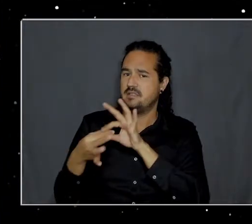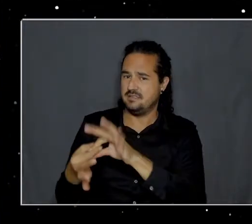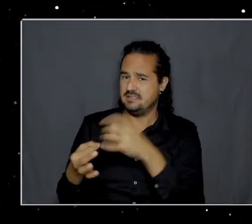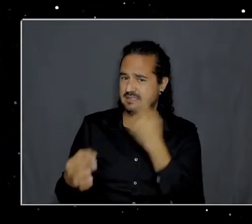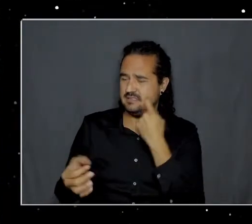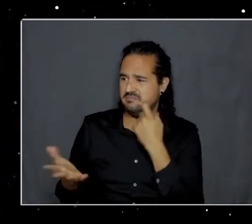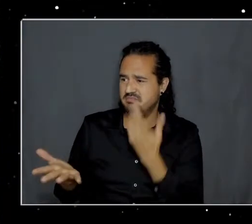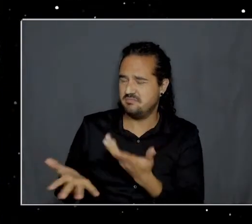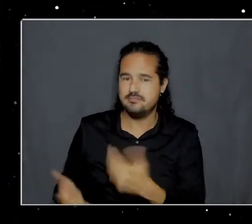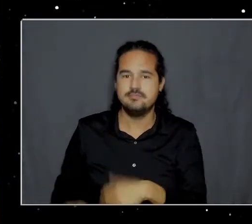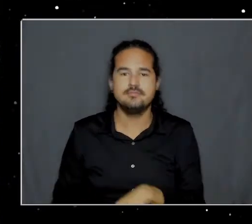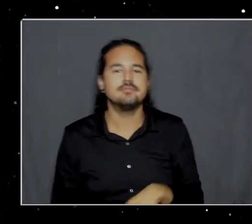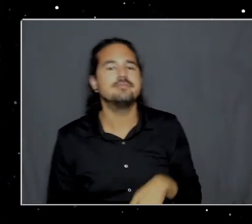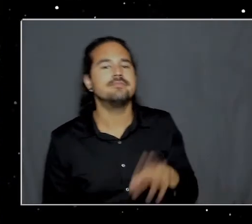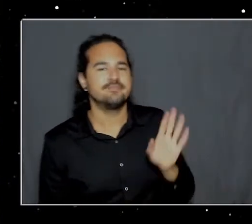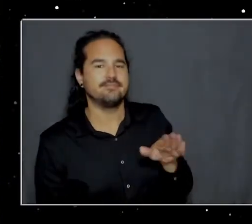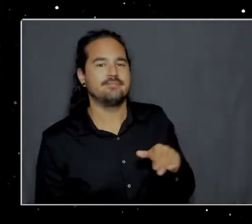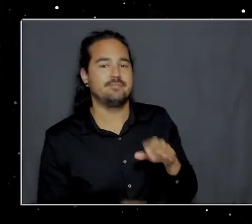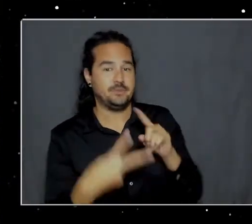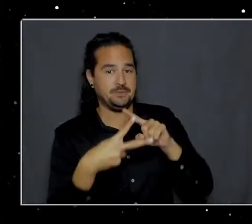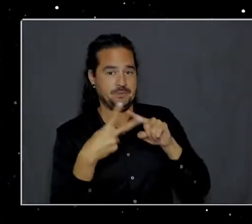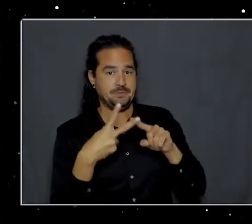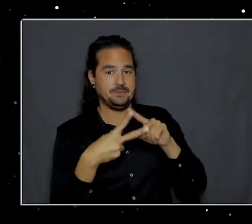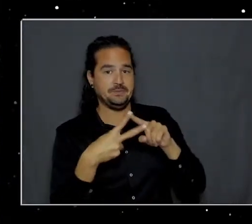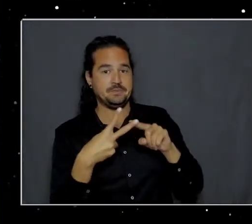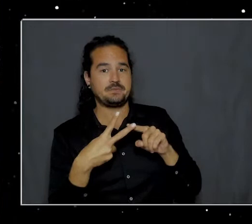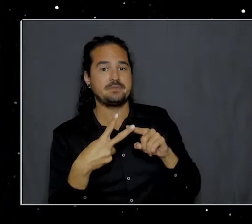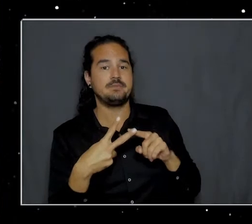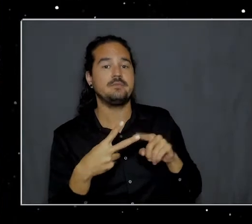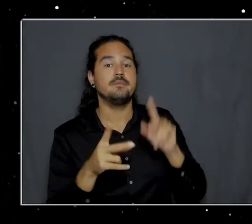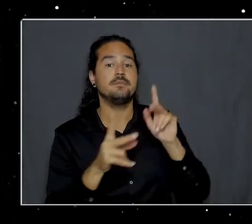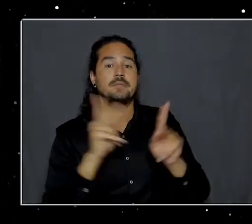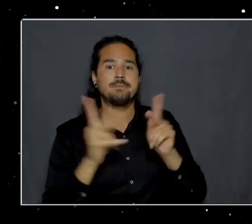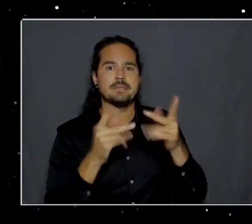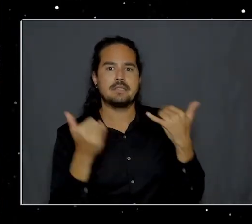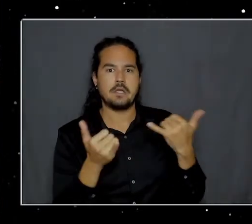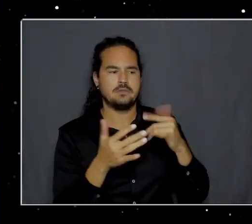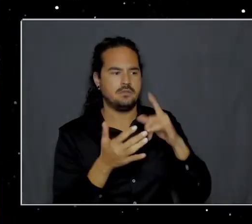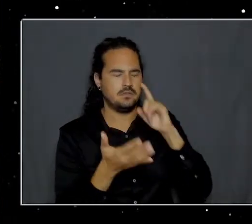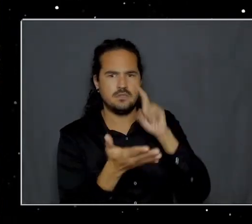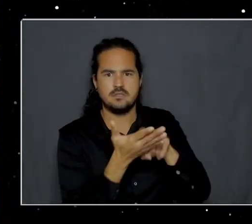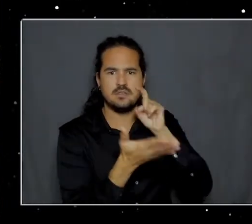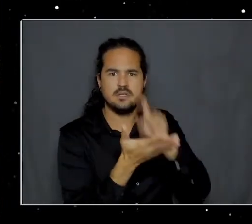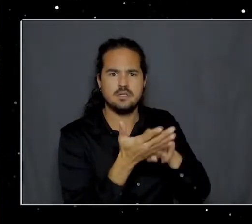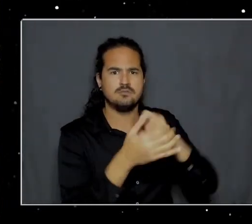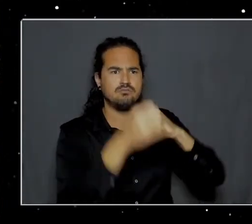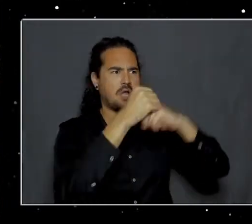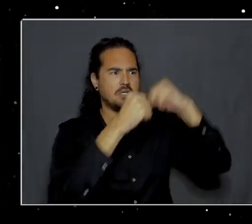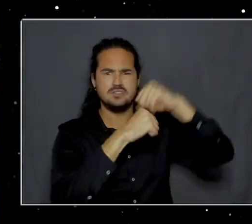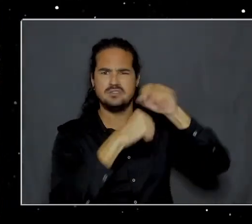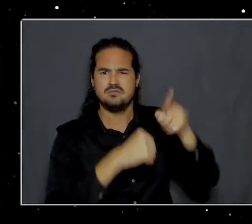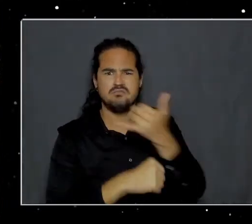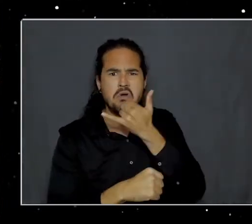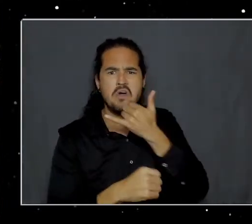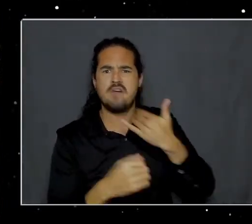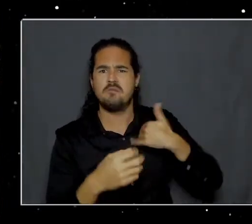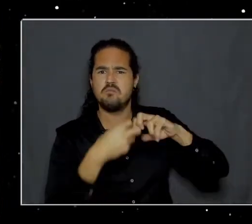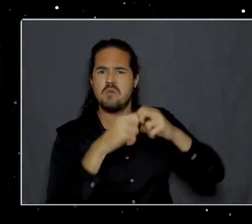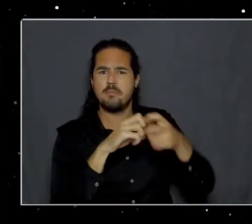DO YOU HAVE AN OBSERVATION ABOUT THAT? JOHN A. POWELL: